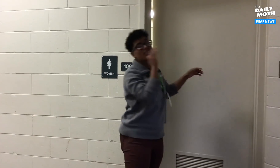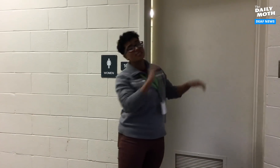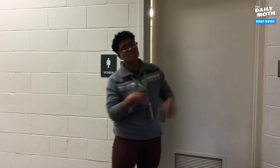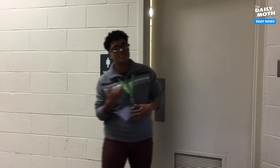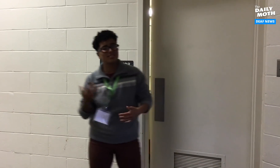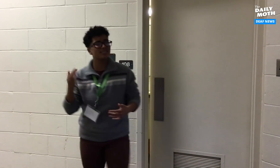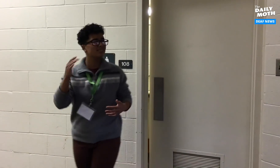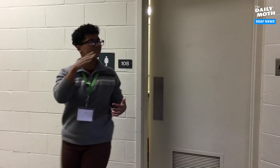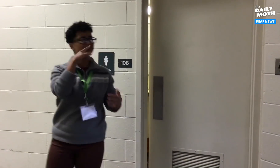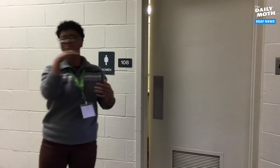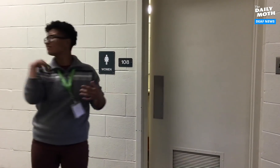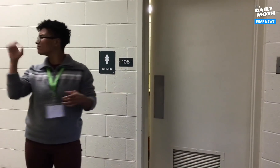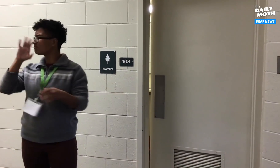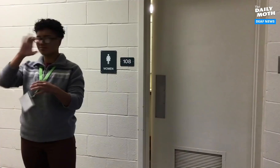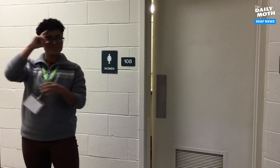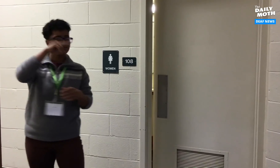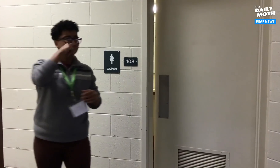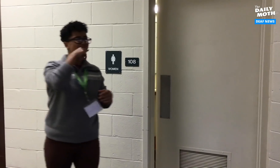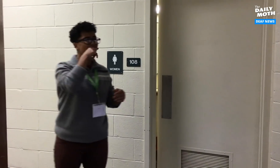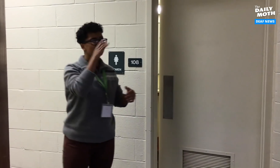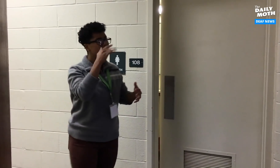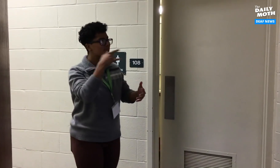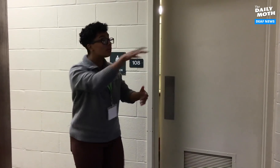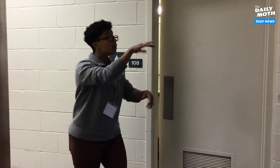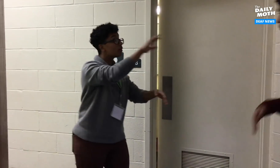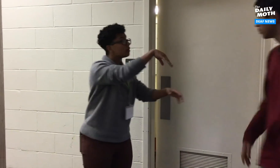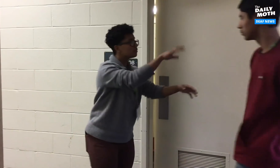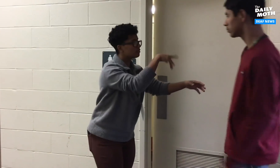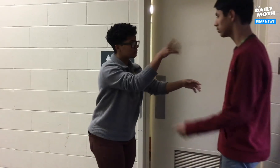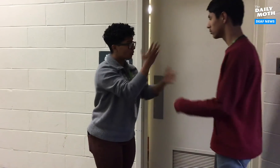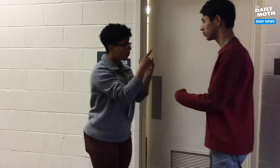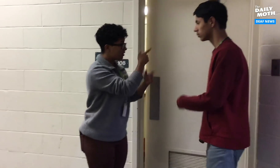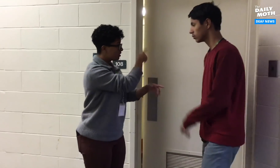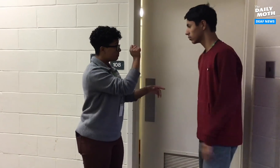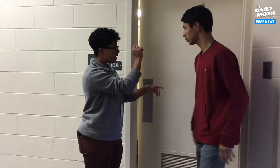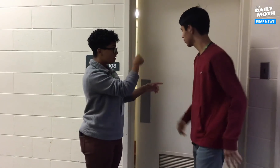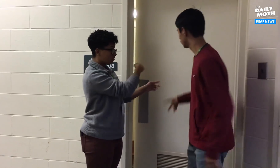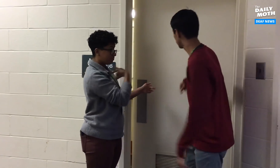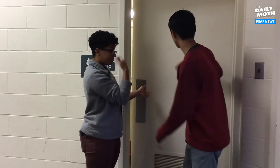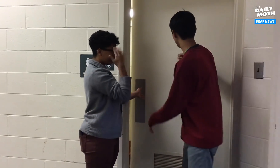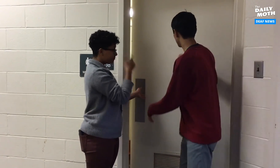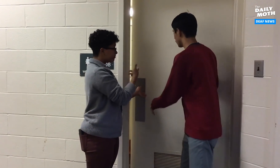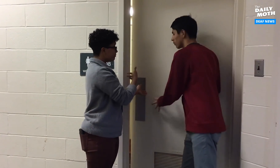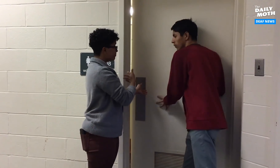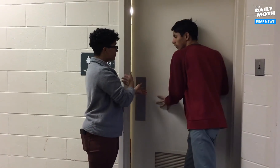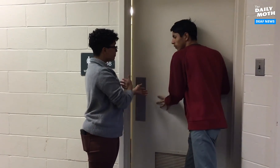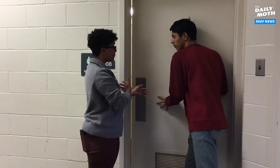Ehh, I gotta find a hearing person to help me! Hey, could you check and see if there’s someone else in the bathroom?!